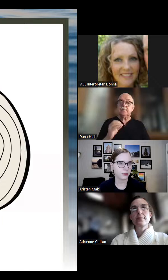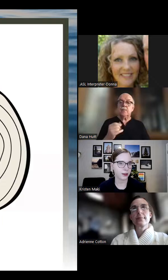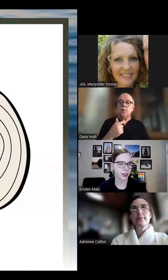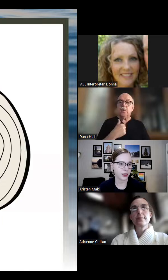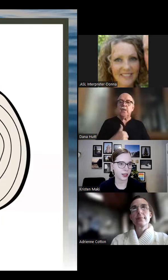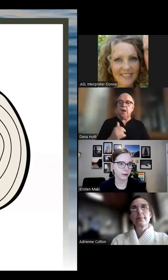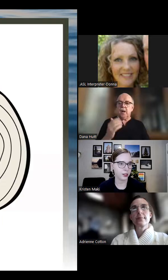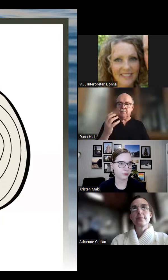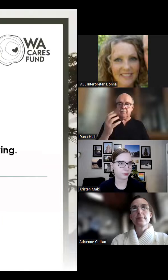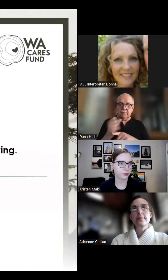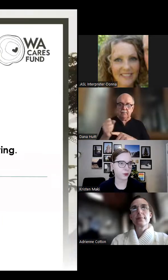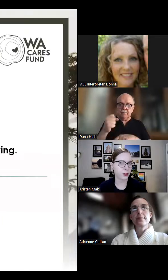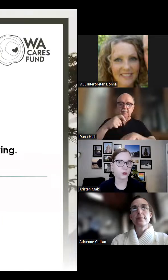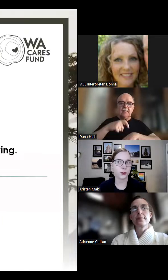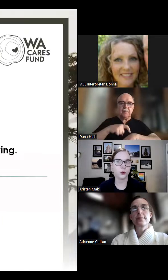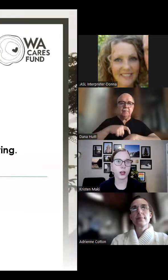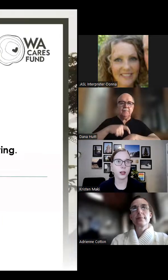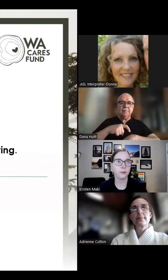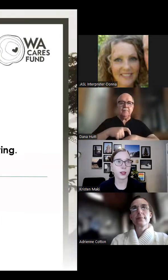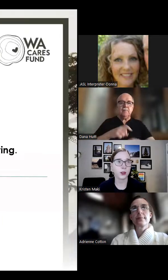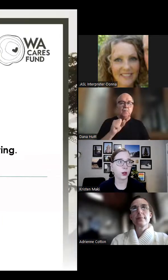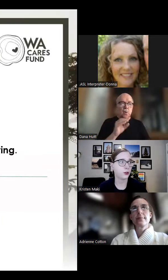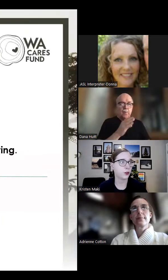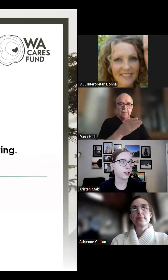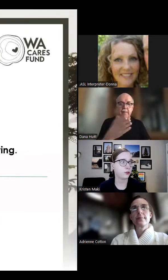you in staying in the home. Home care agencies